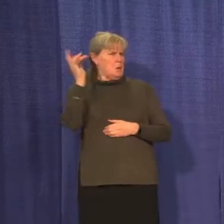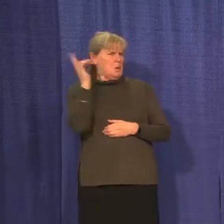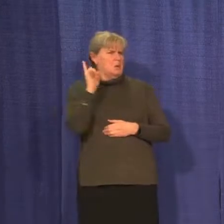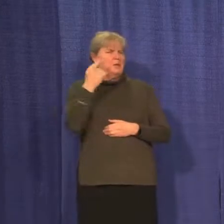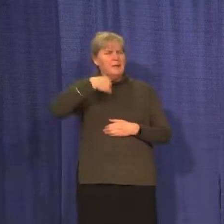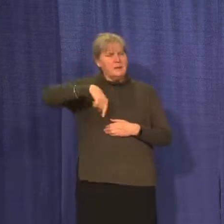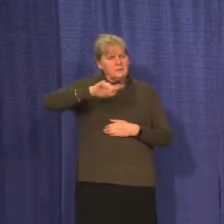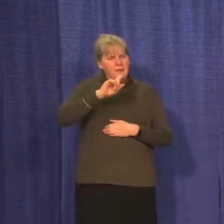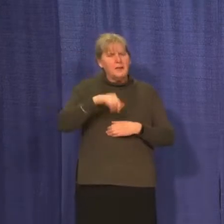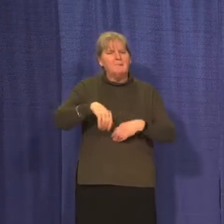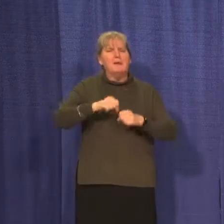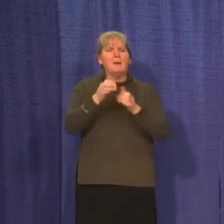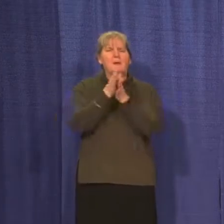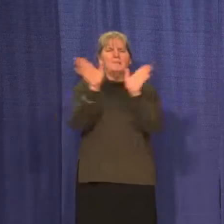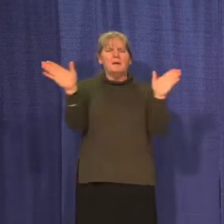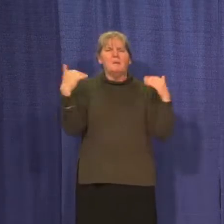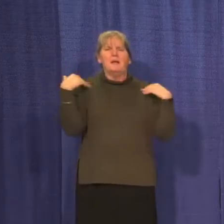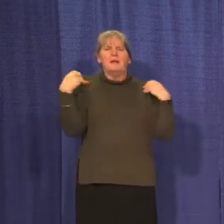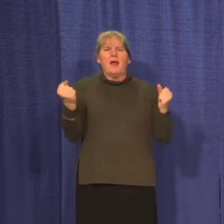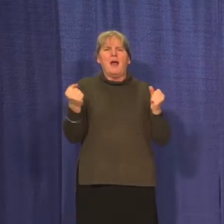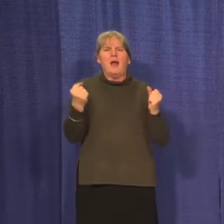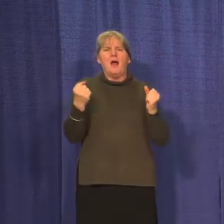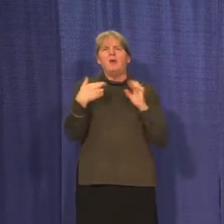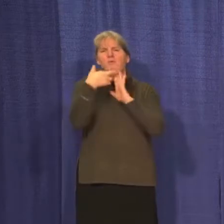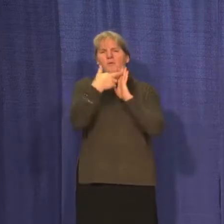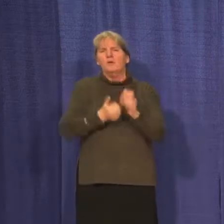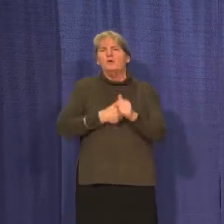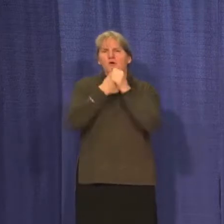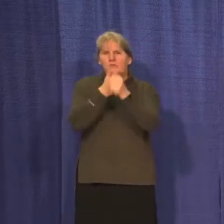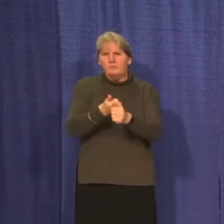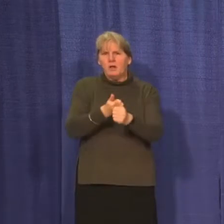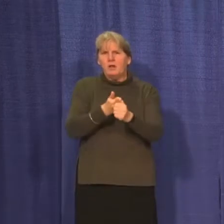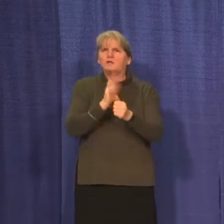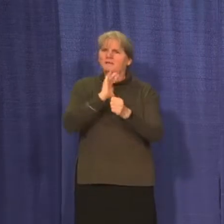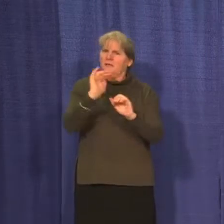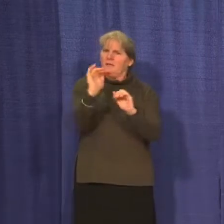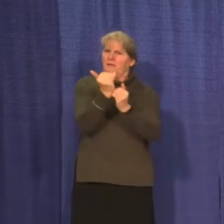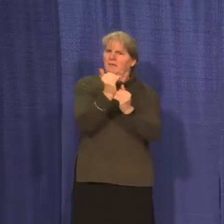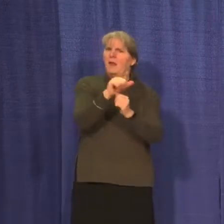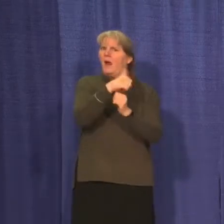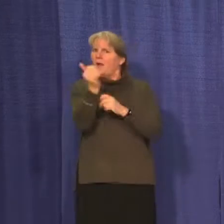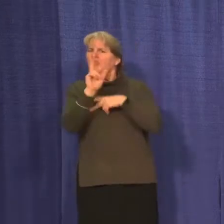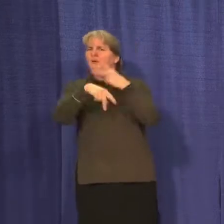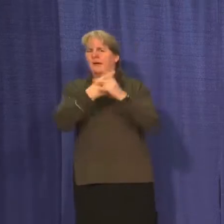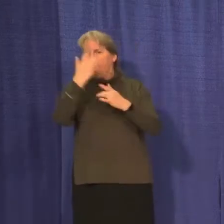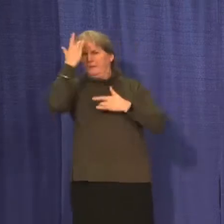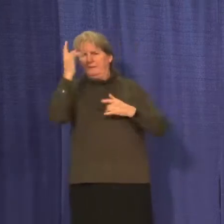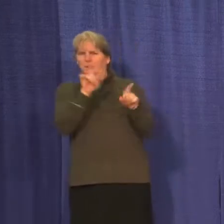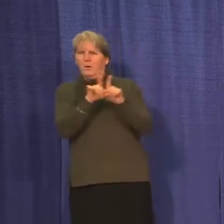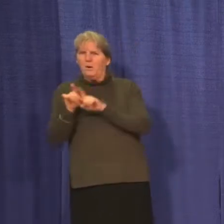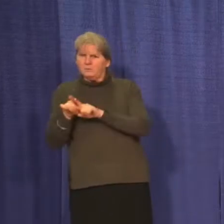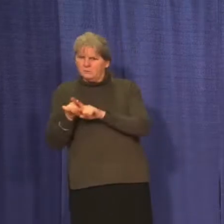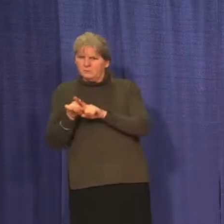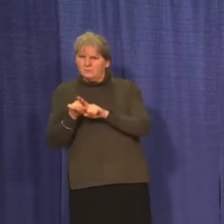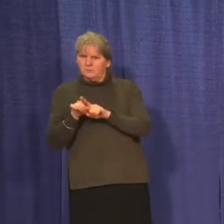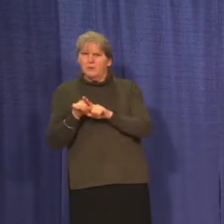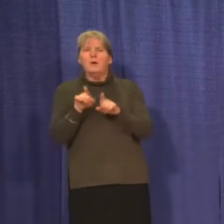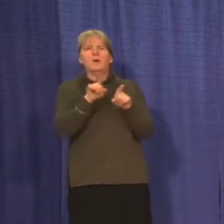have on reducing transmission of any kind of viral infection, as well as less importations of